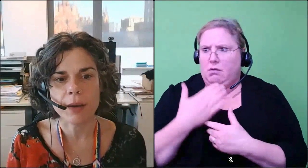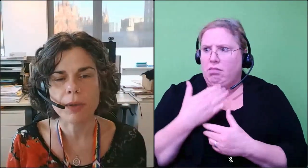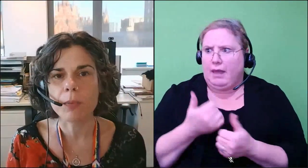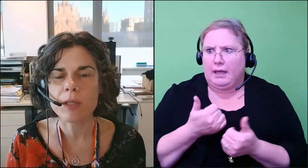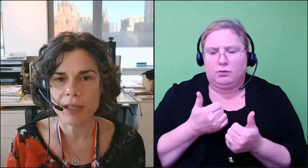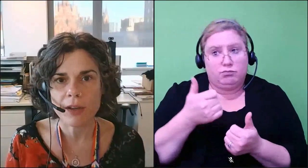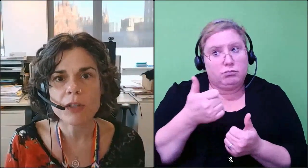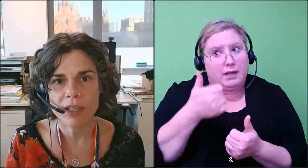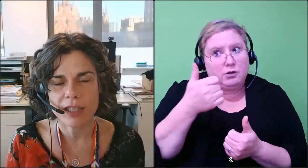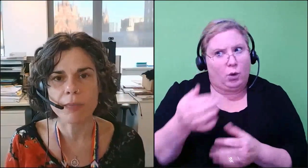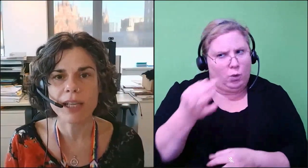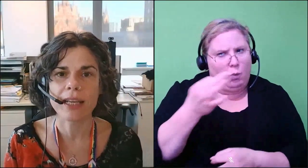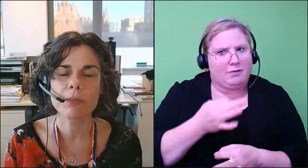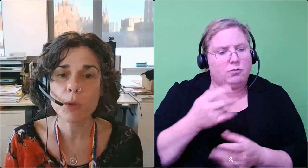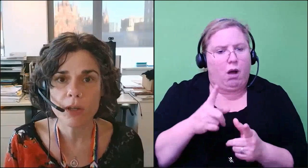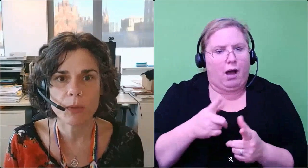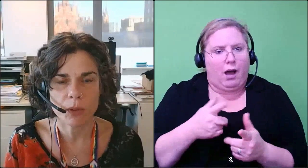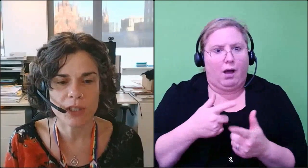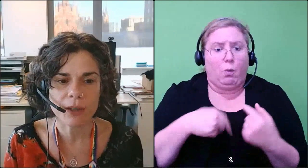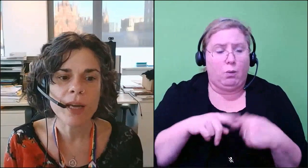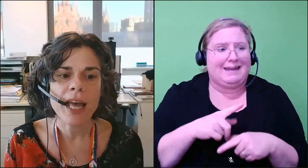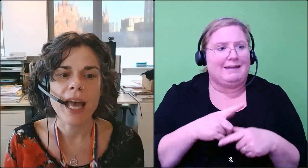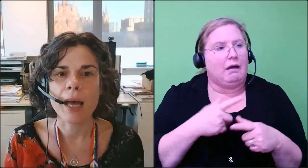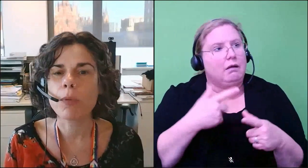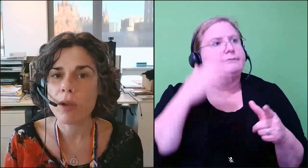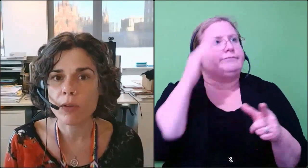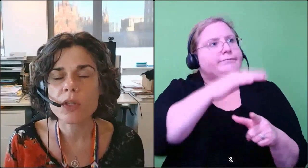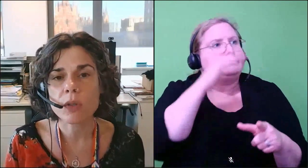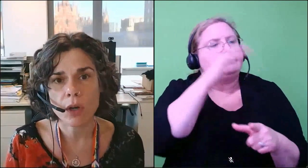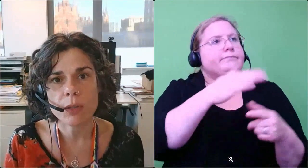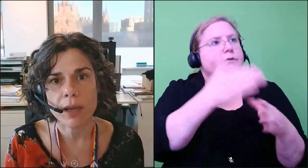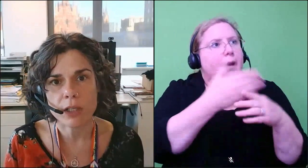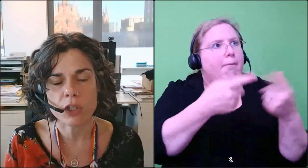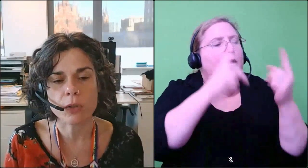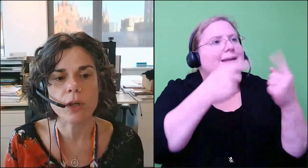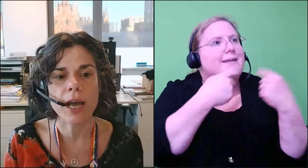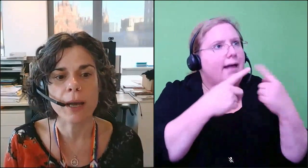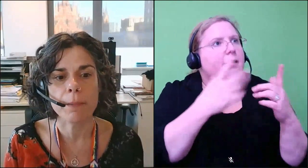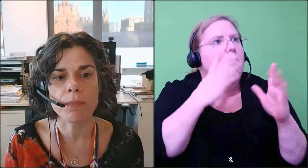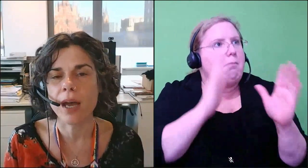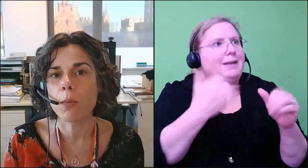We spend a lot of our time telling employers what to do, but we've also got to make sure